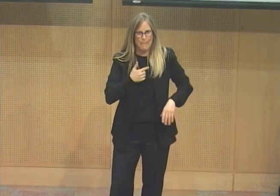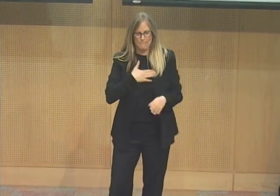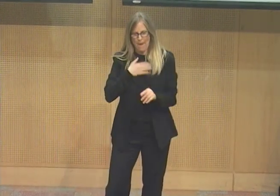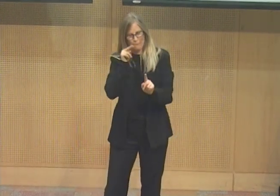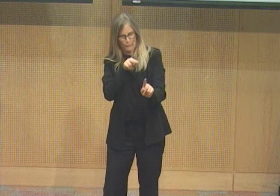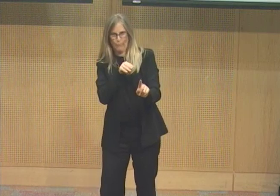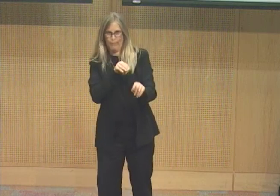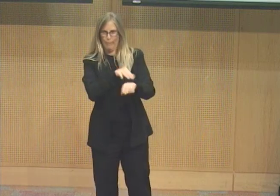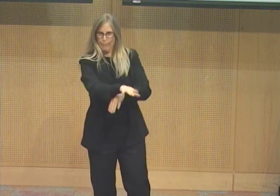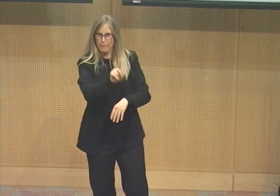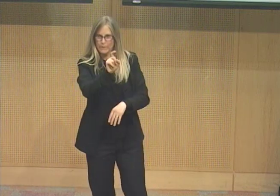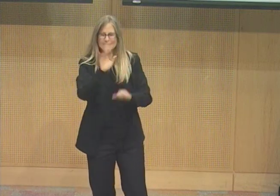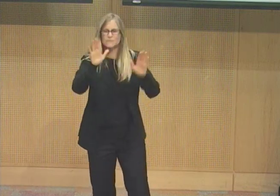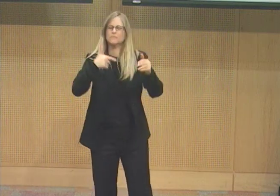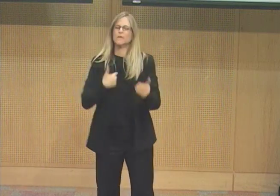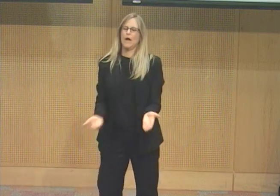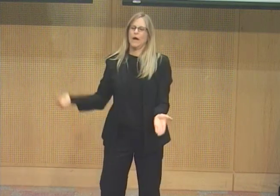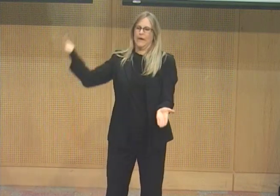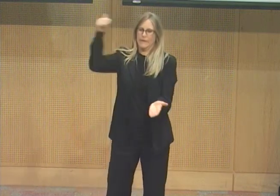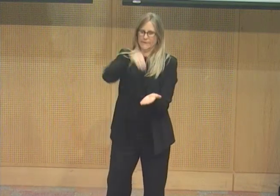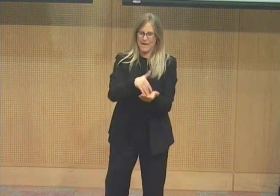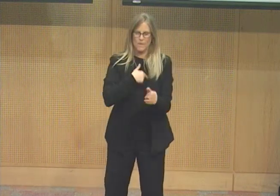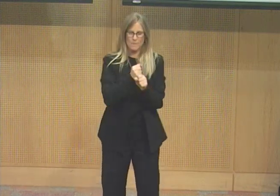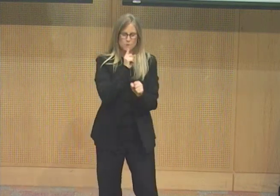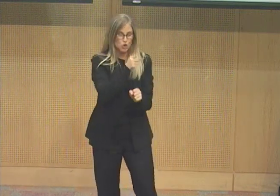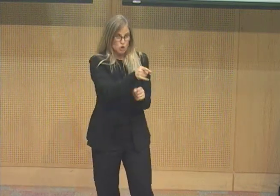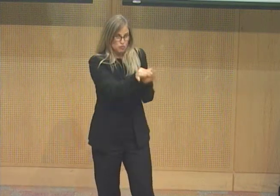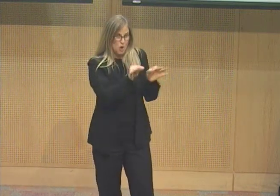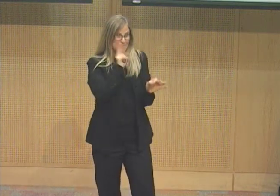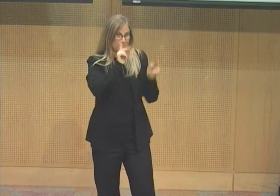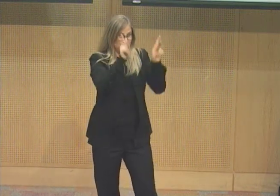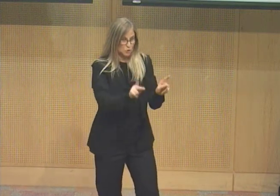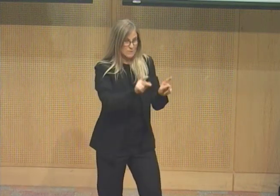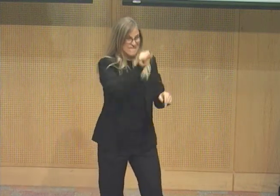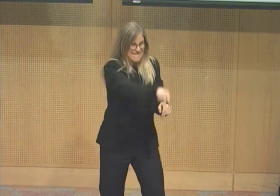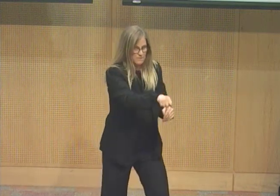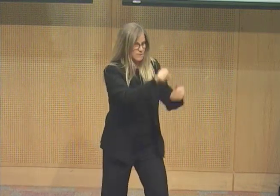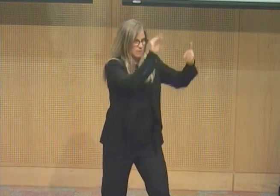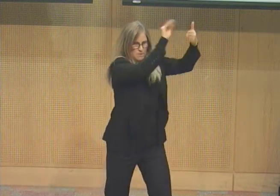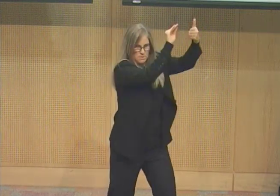that might be my view biasing my research,